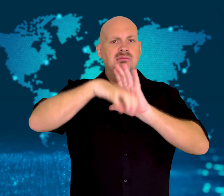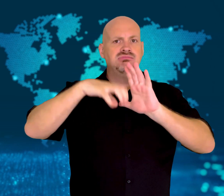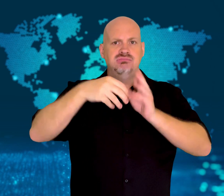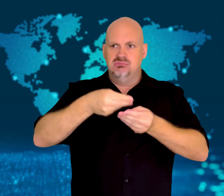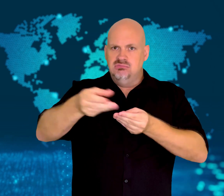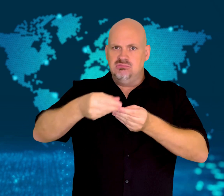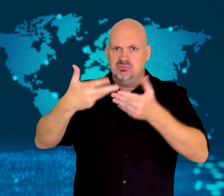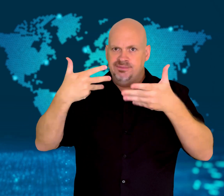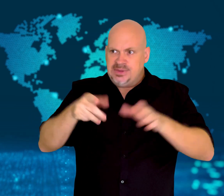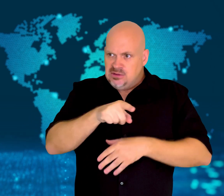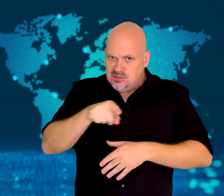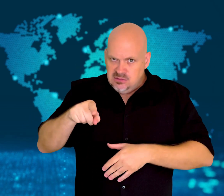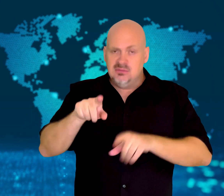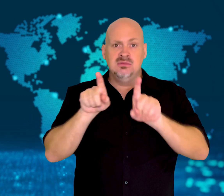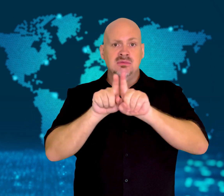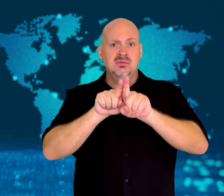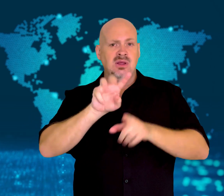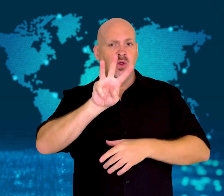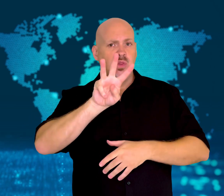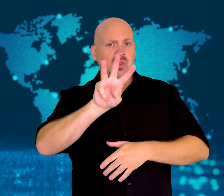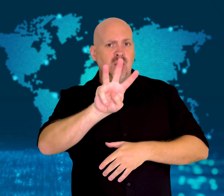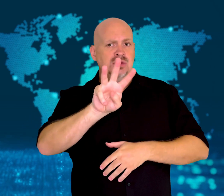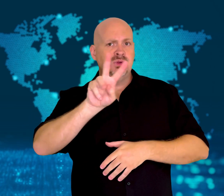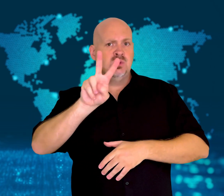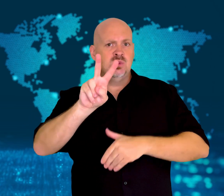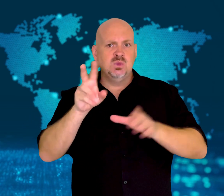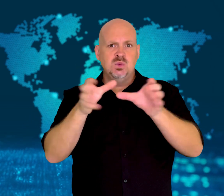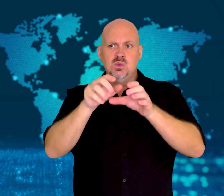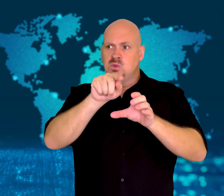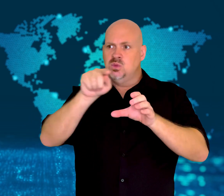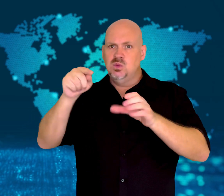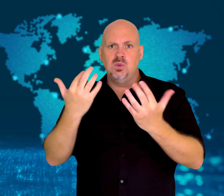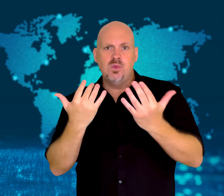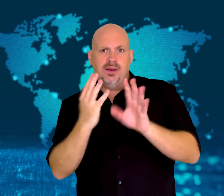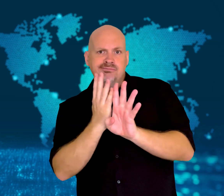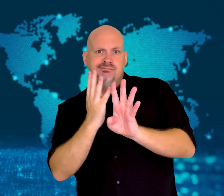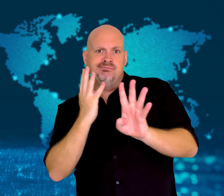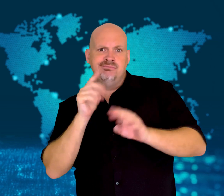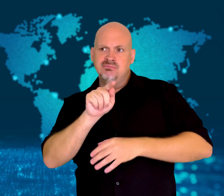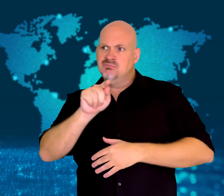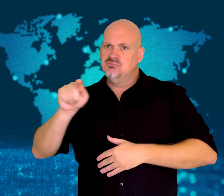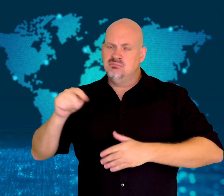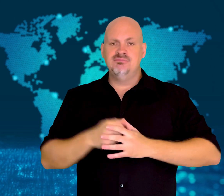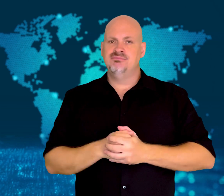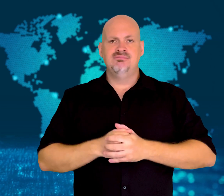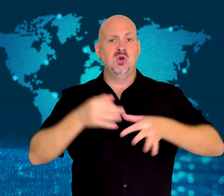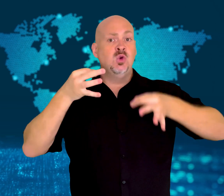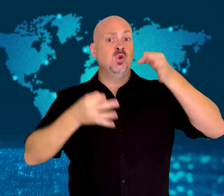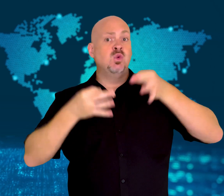to mine there and 32 other companies were waiting for licenses.